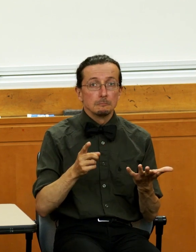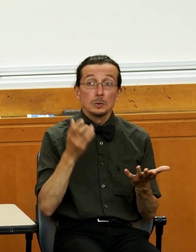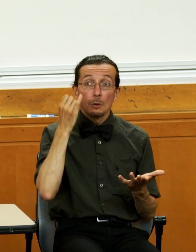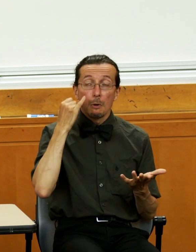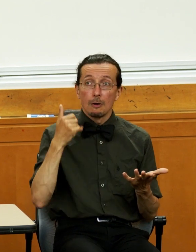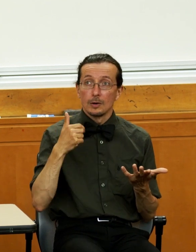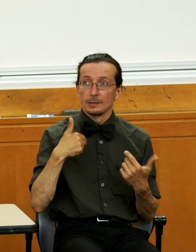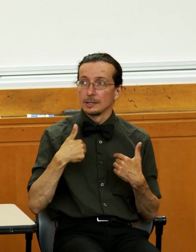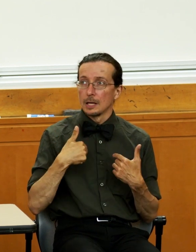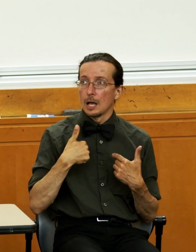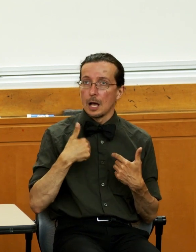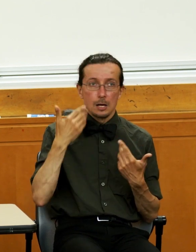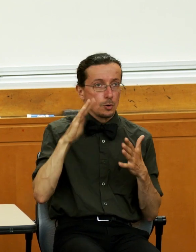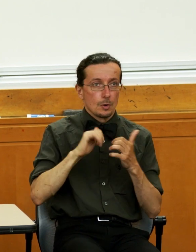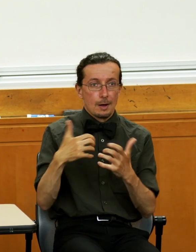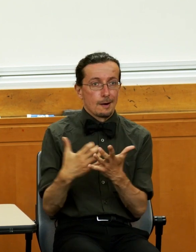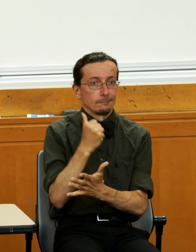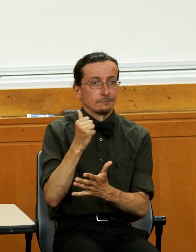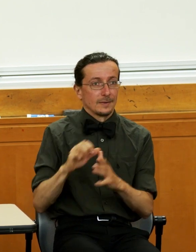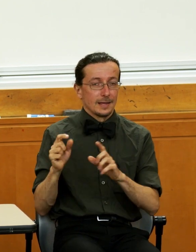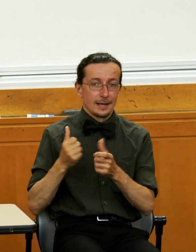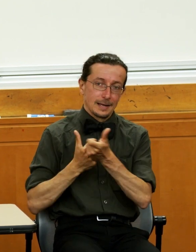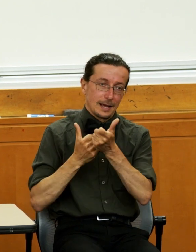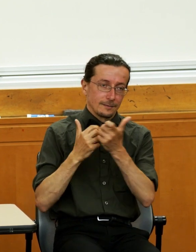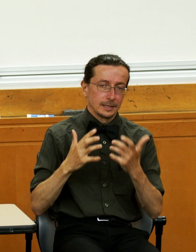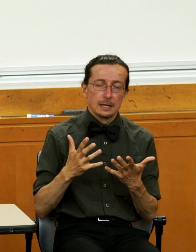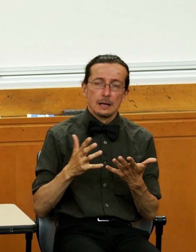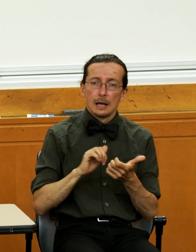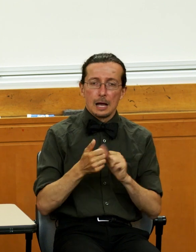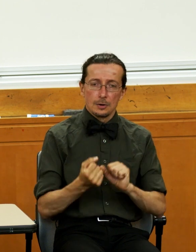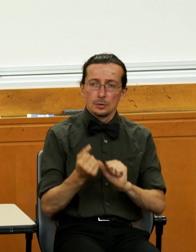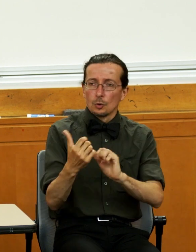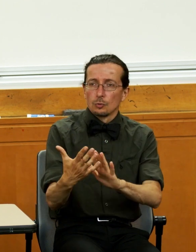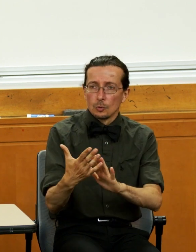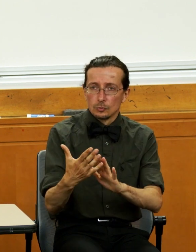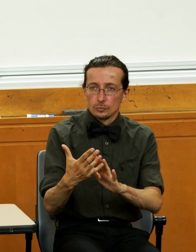have that advocate, then how do you approach that? Is that clear?